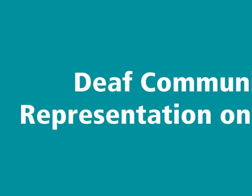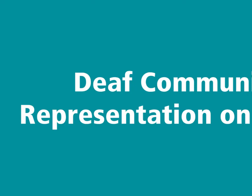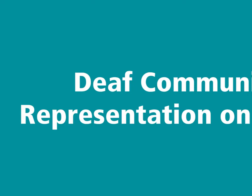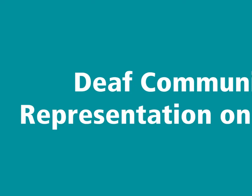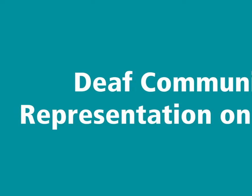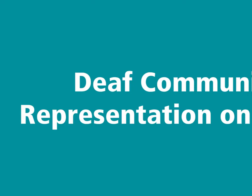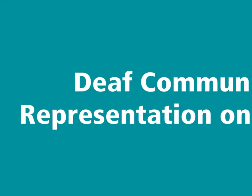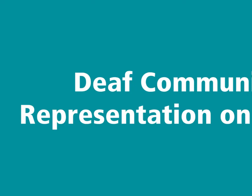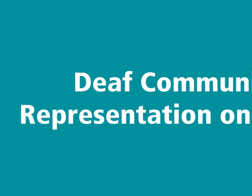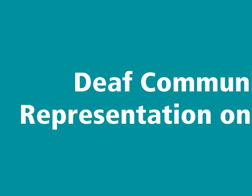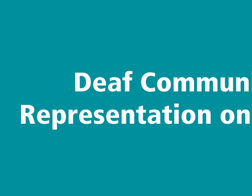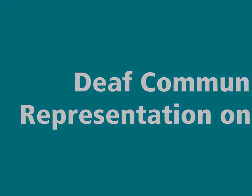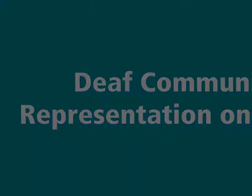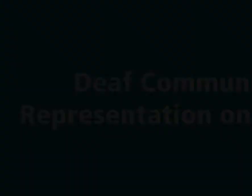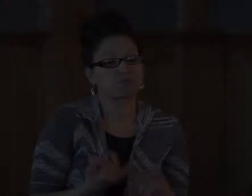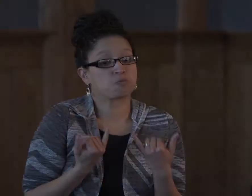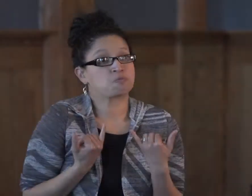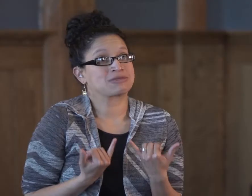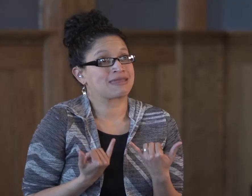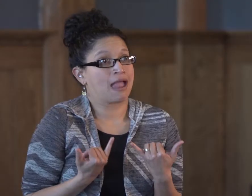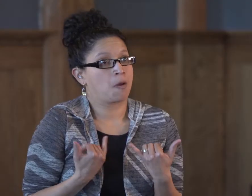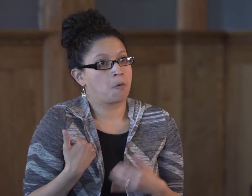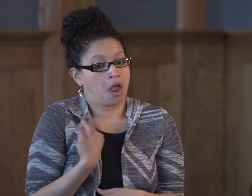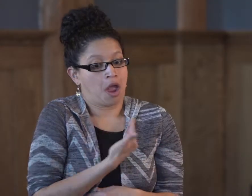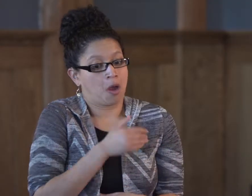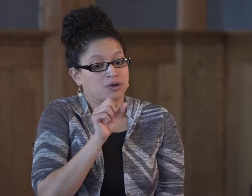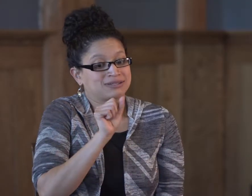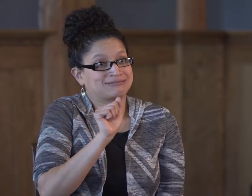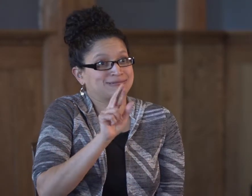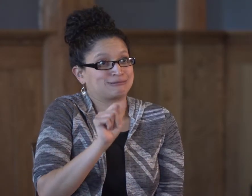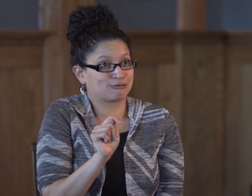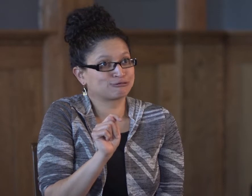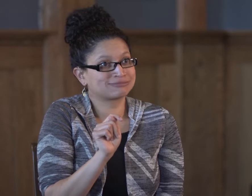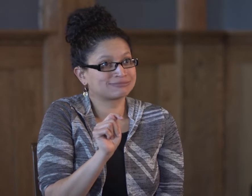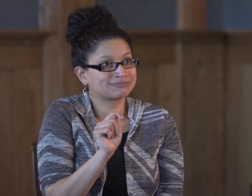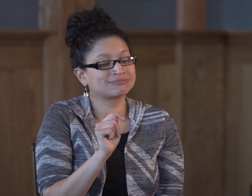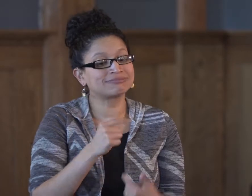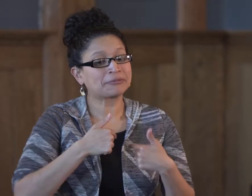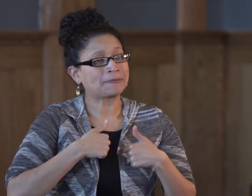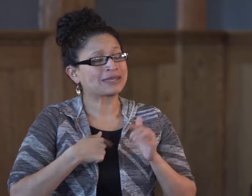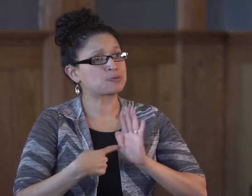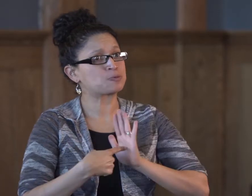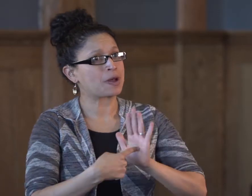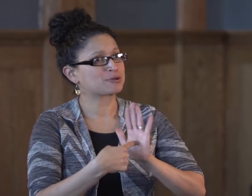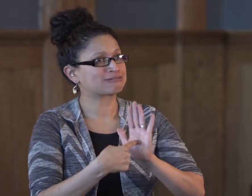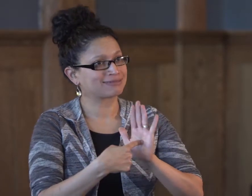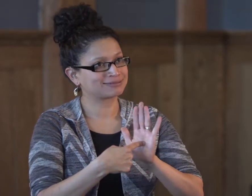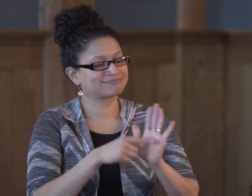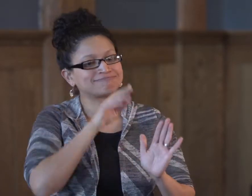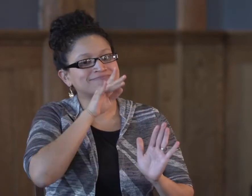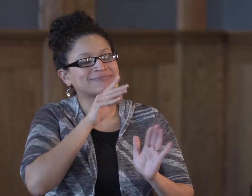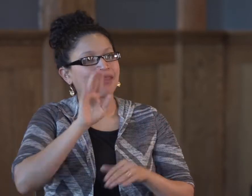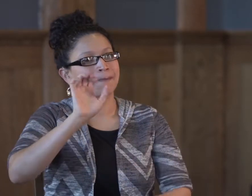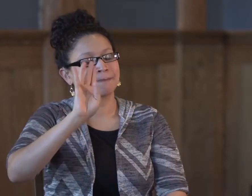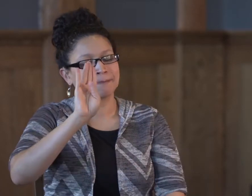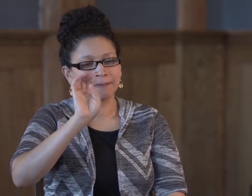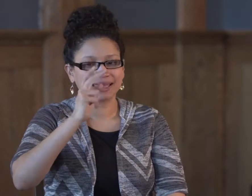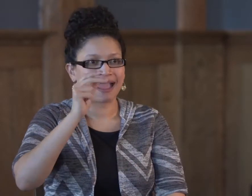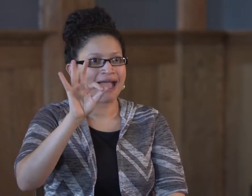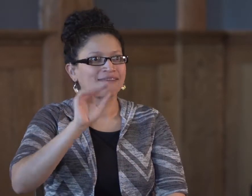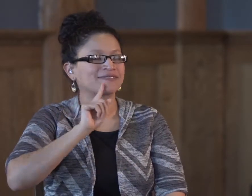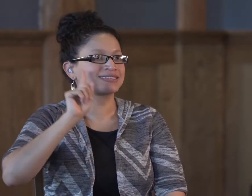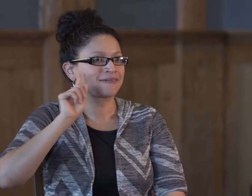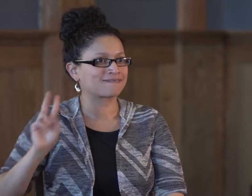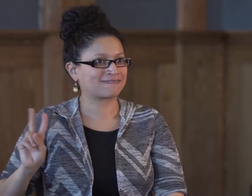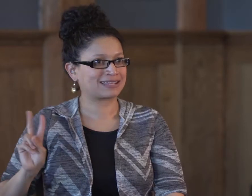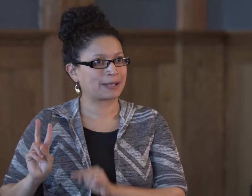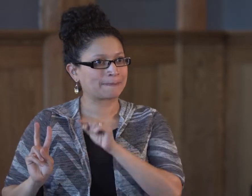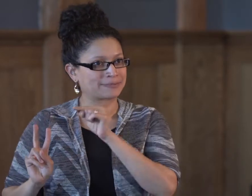Certainly. So, currently within our SART team, I represent and speak on behalf of the Deaf